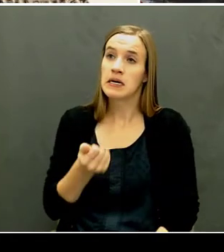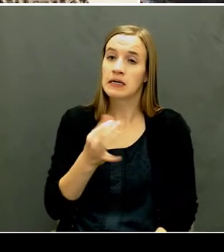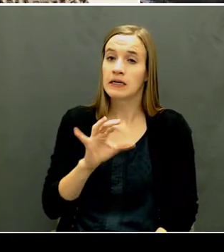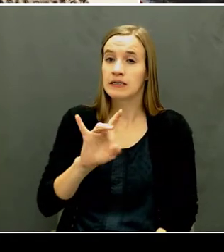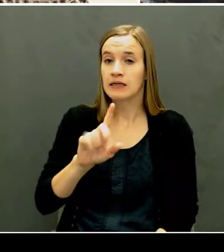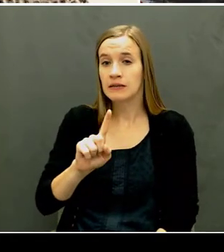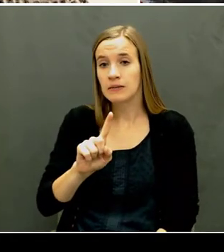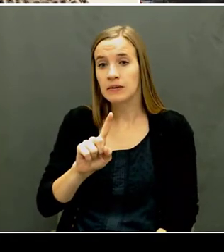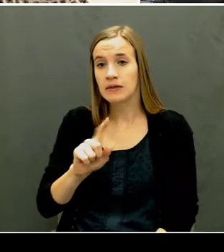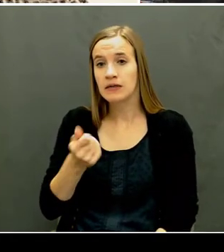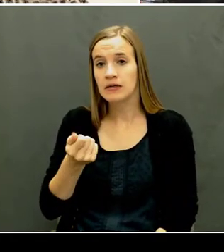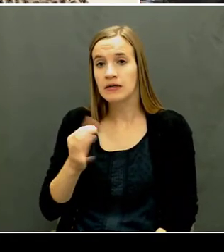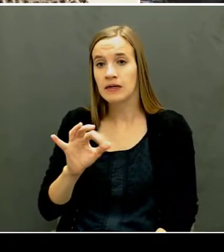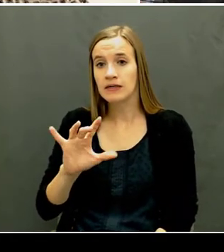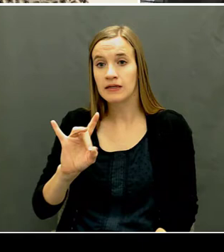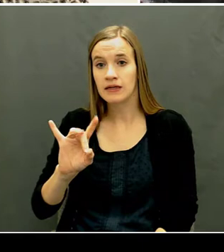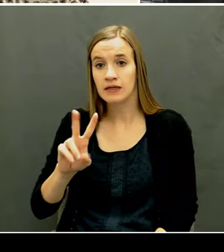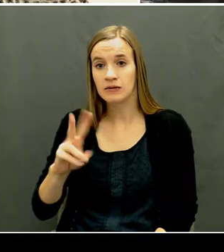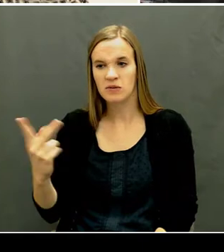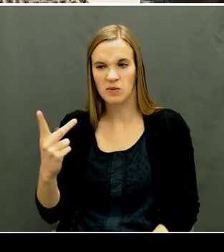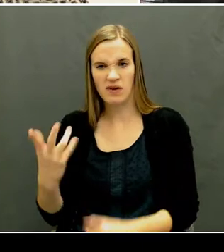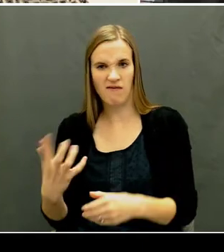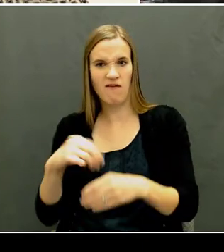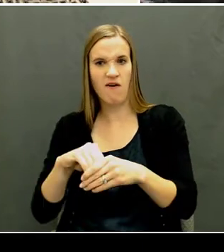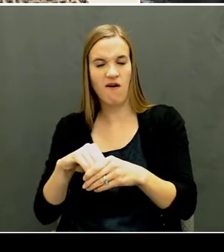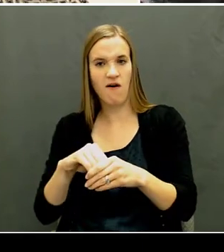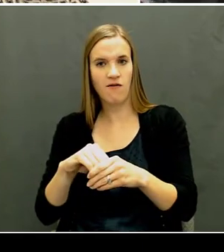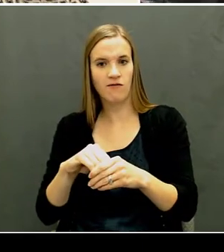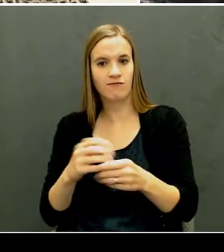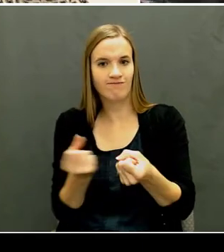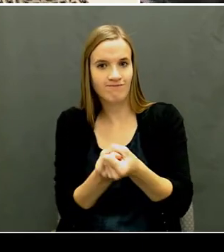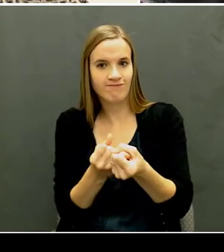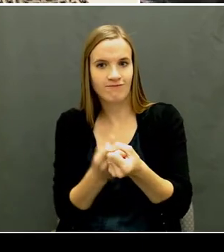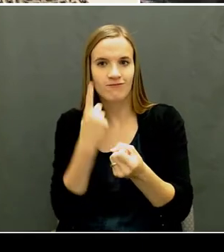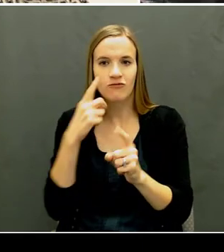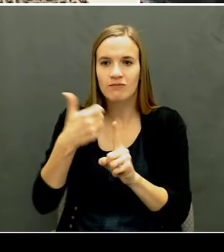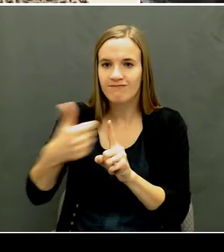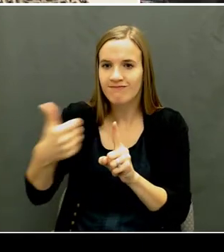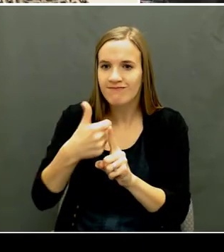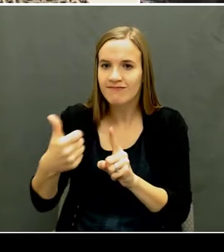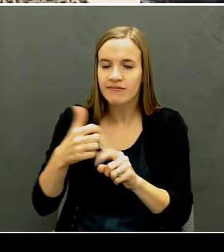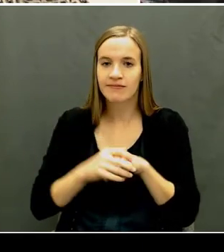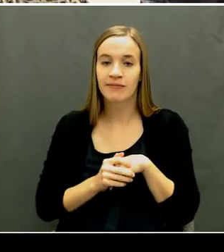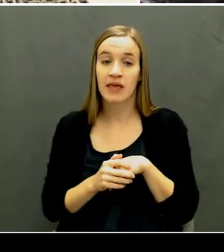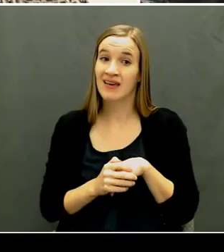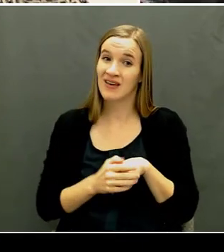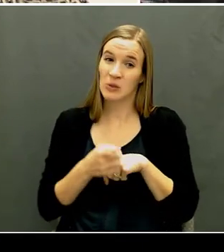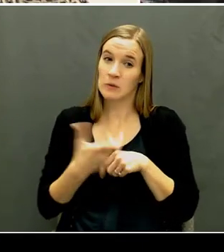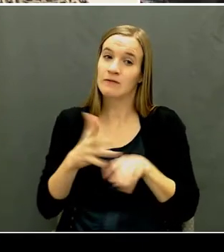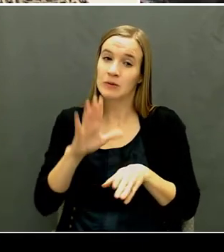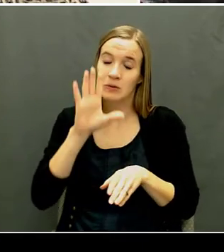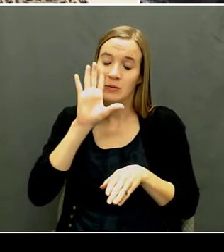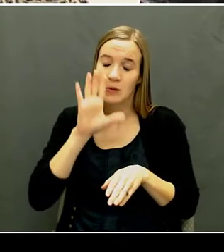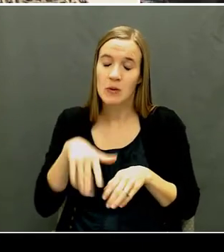transportation there because, as you're well aware, you know, by what, Section 504 of the Rehab